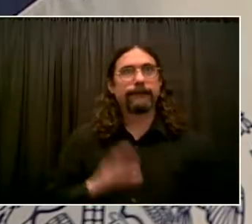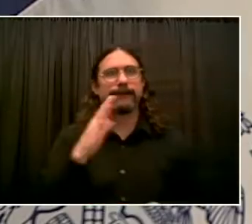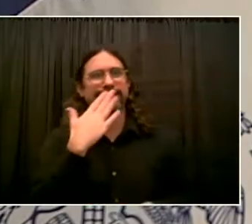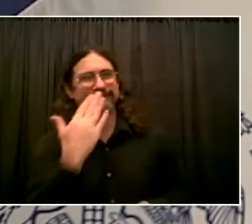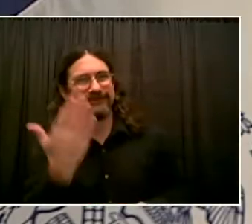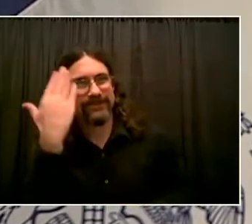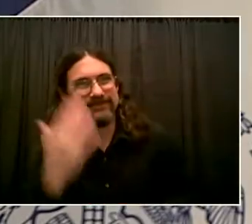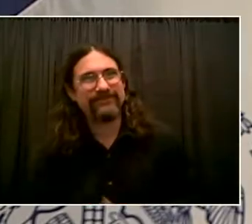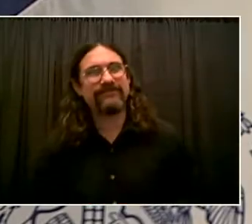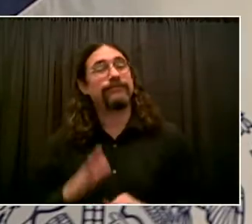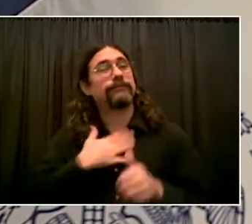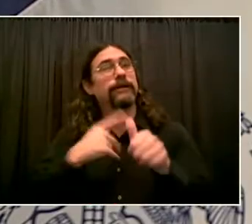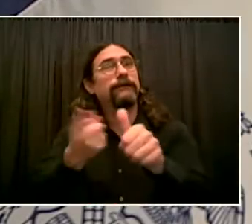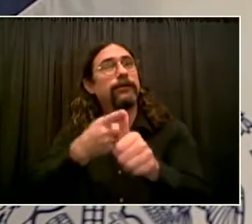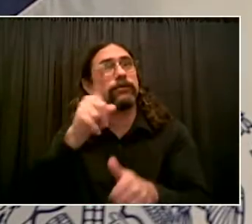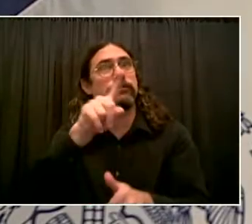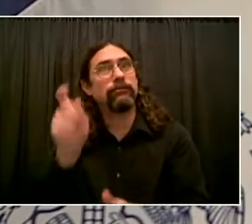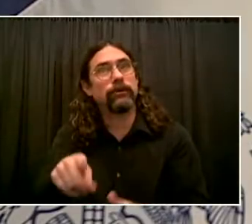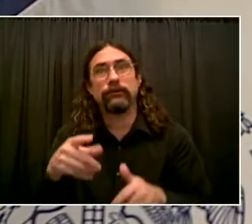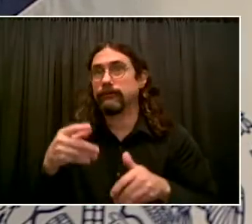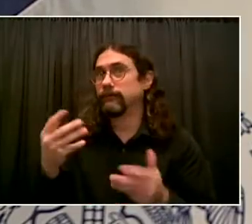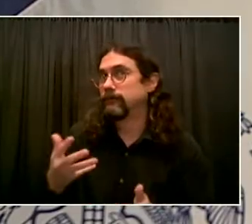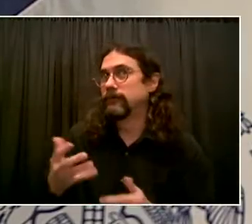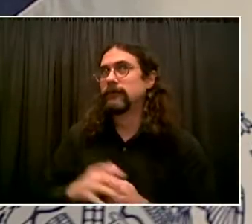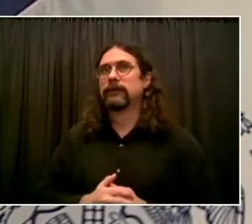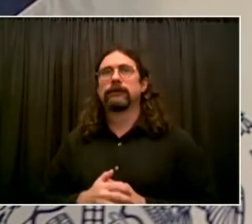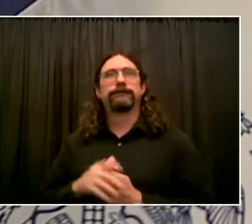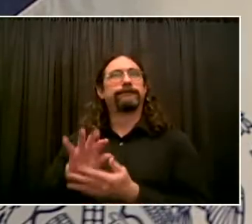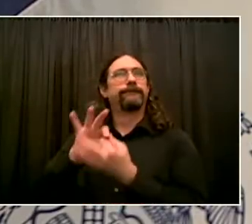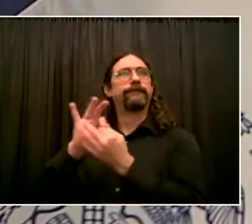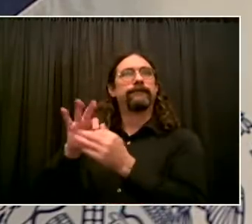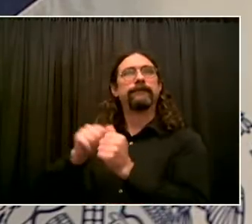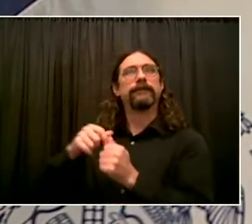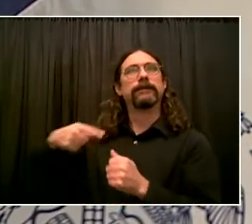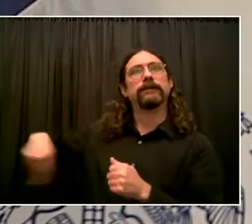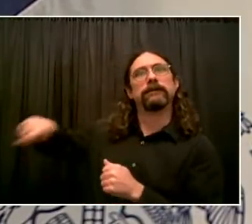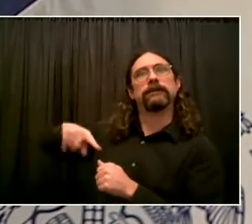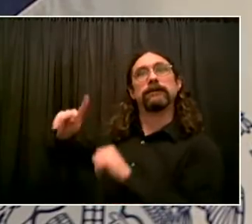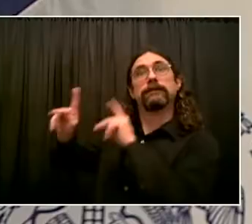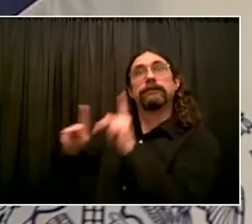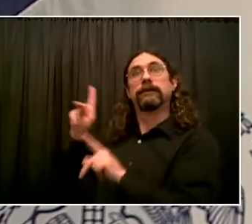MY QUESTION IS ABOUT NONCITIZEN